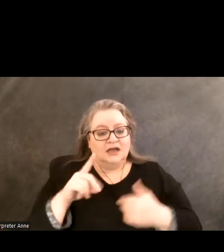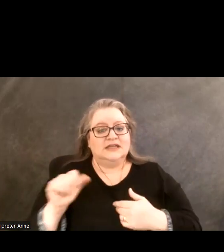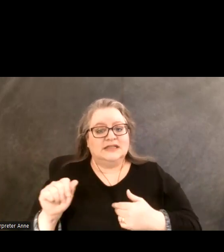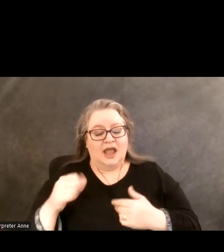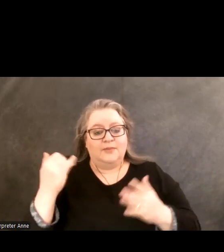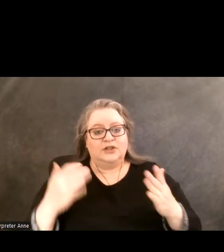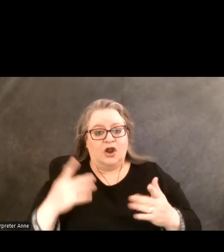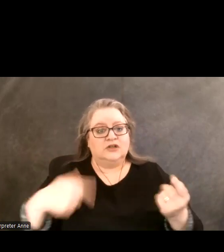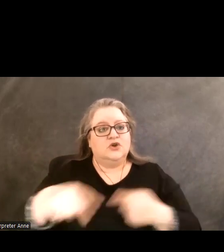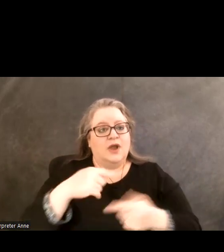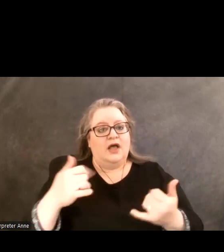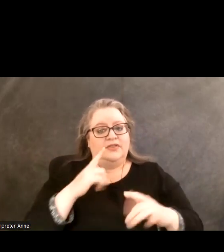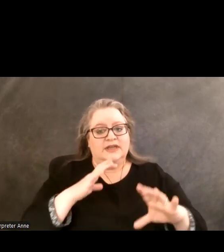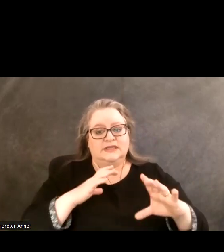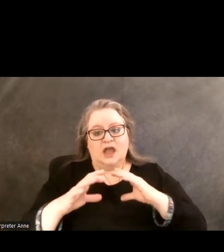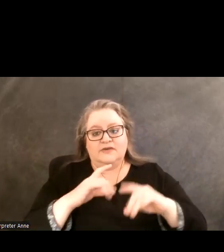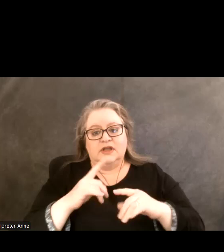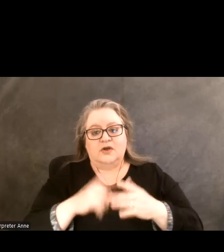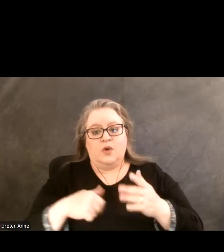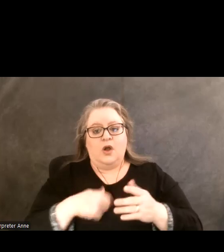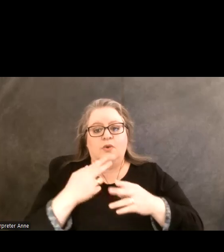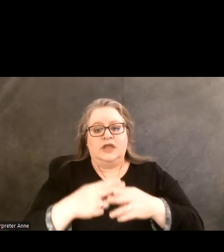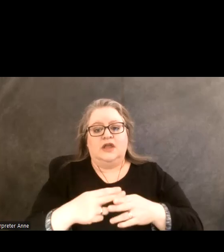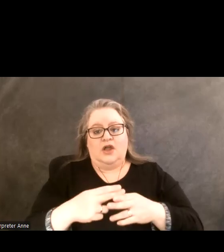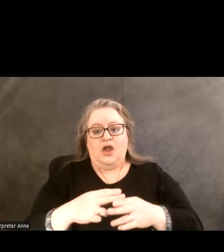conversation of what we're calling incongruent access